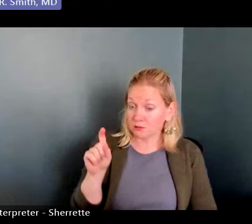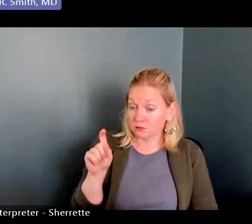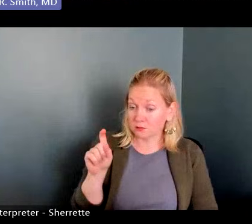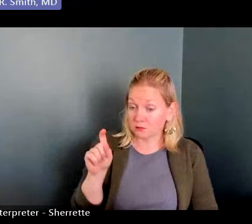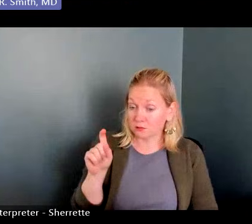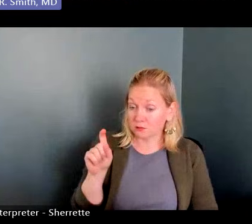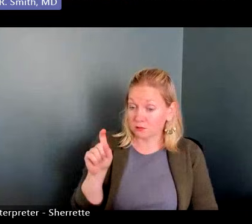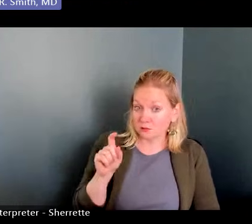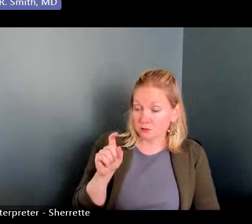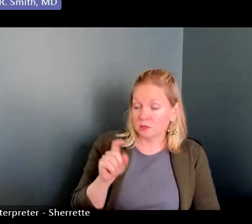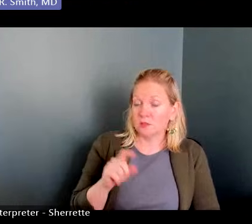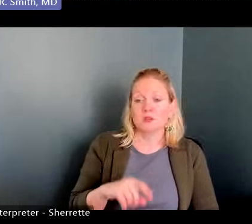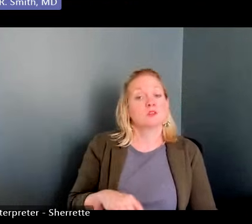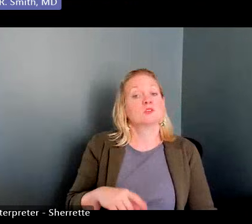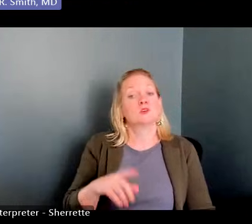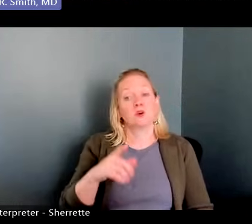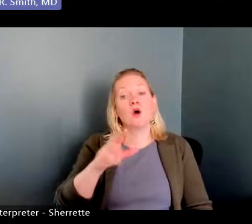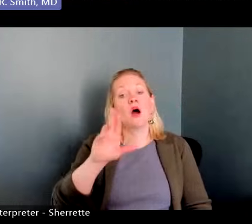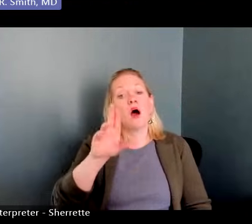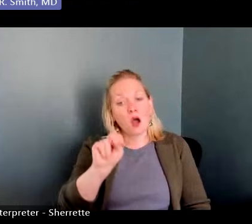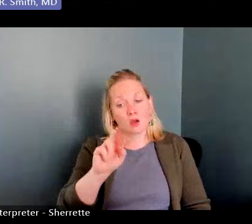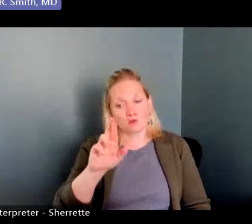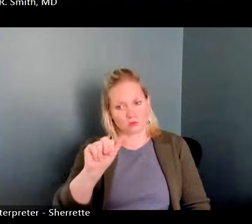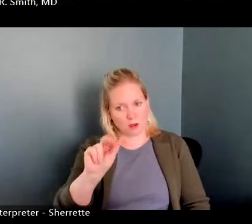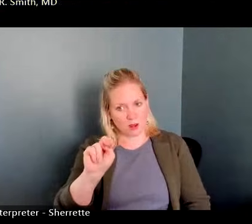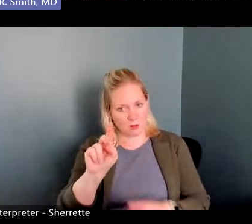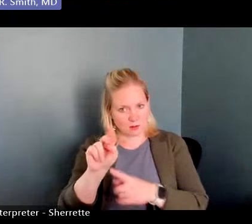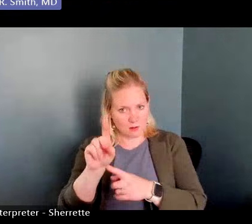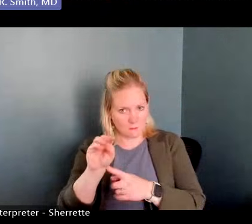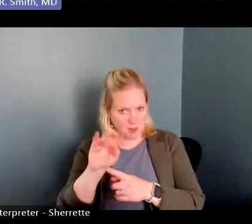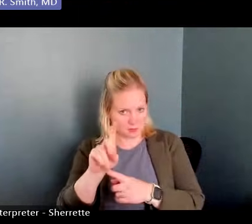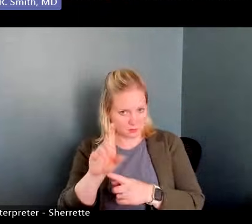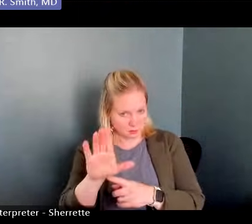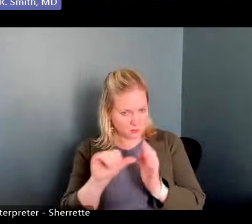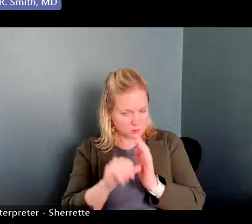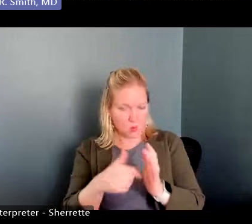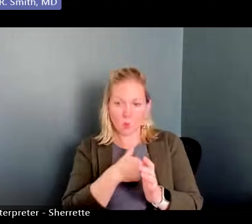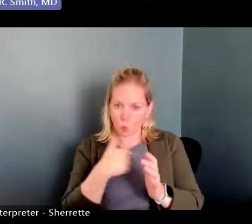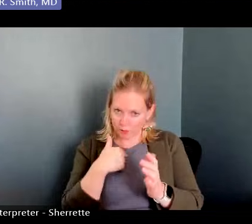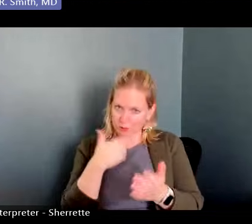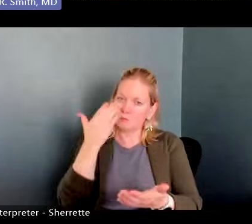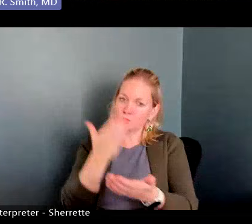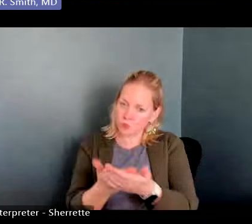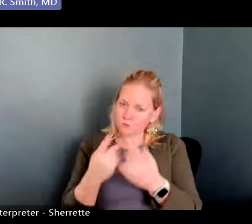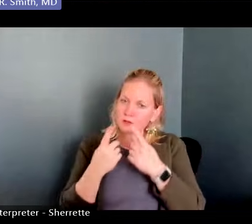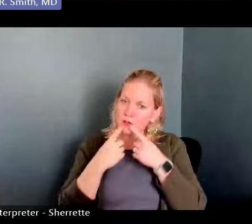but in a non-randomized fashion, we were able to show that it preserves organs and probably saves